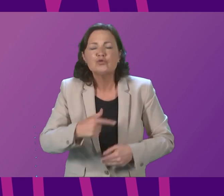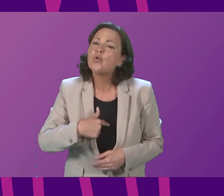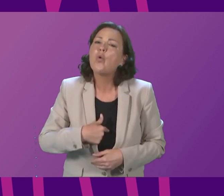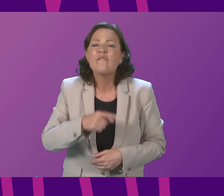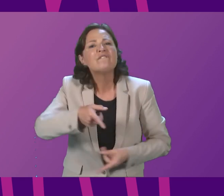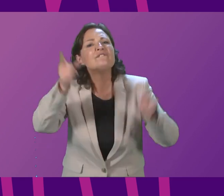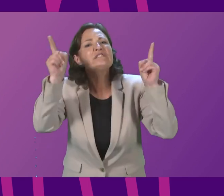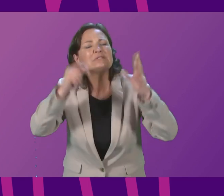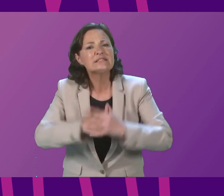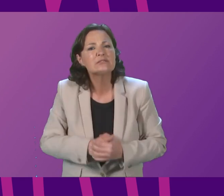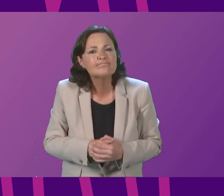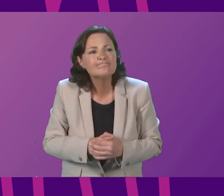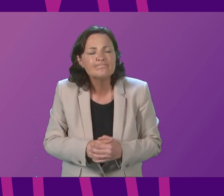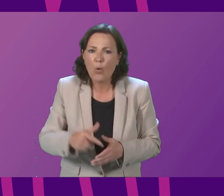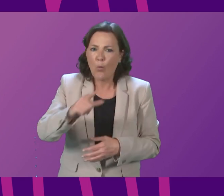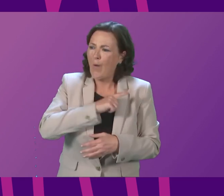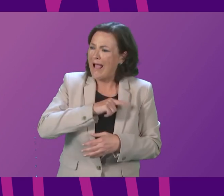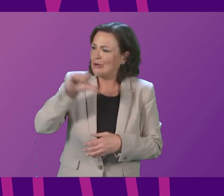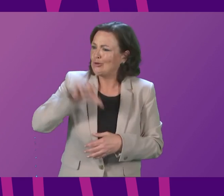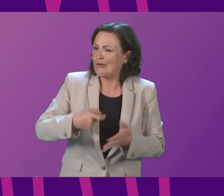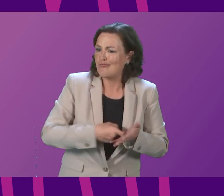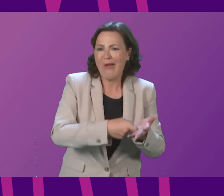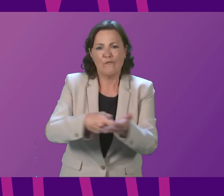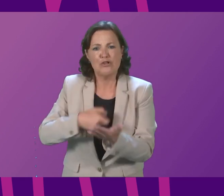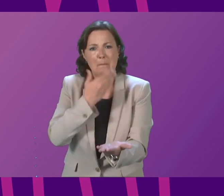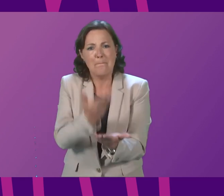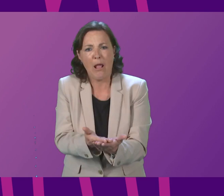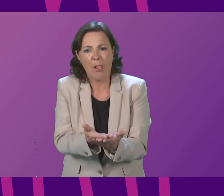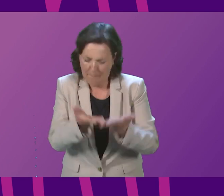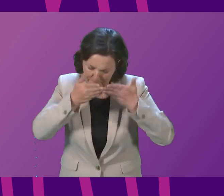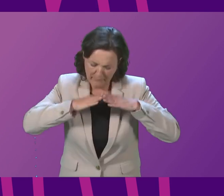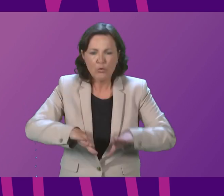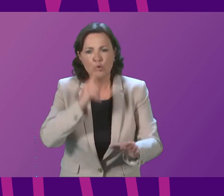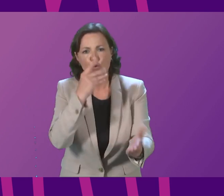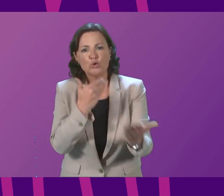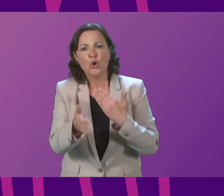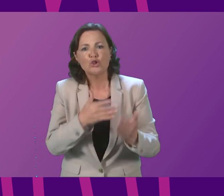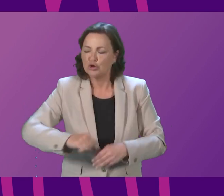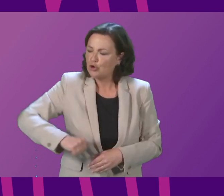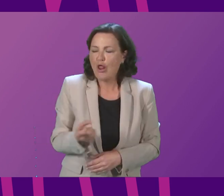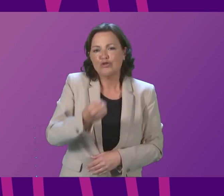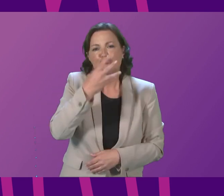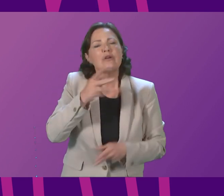Why should a referendum bill be passed before the First Minister sorts out Scotland’s drug deaths scandal?